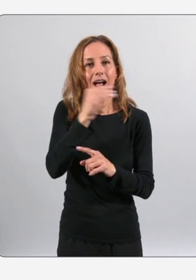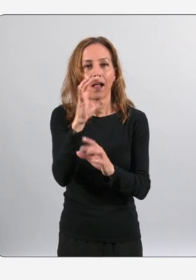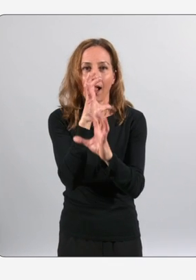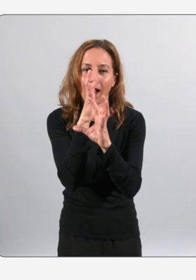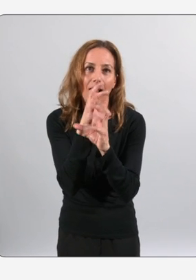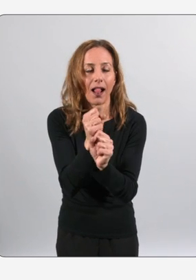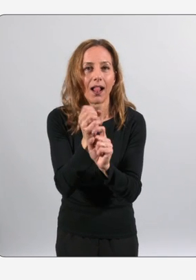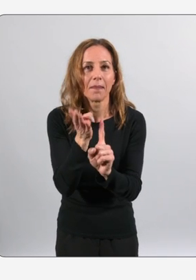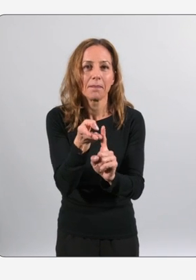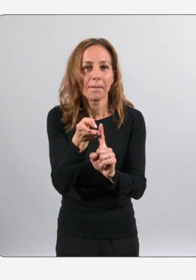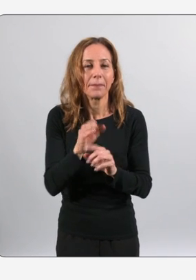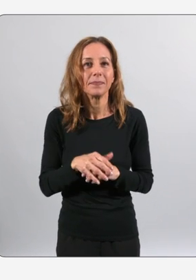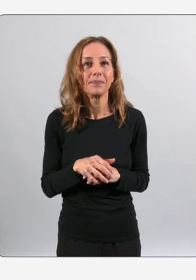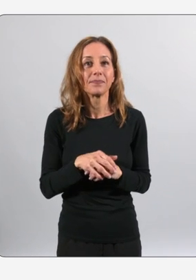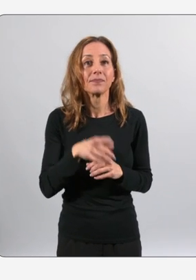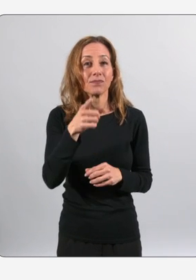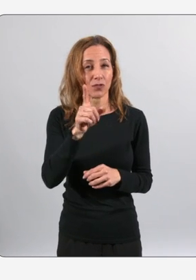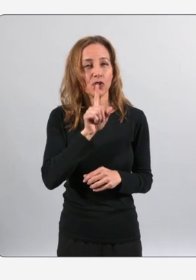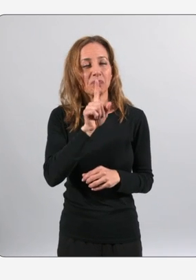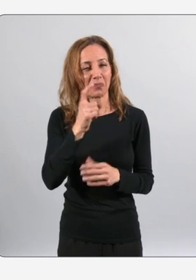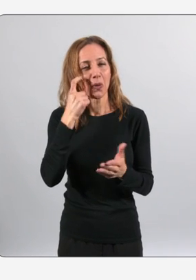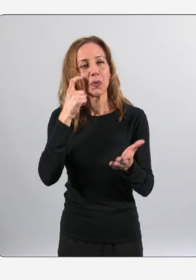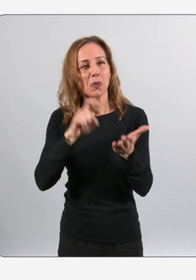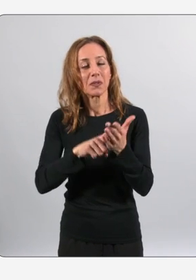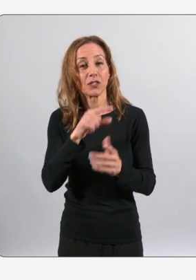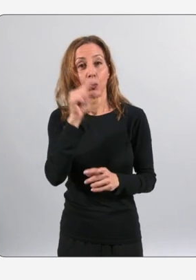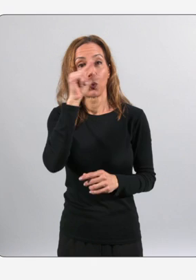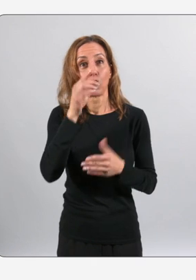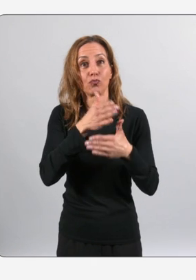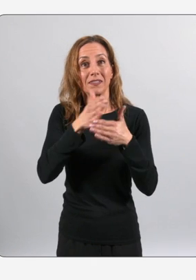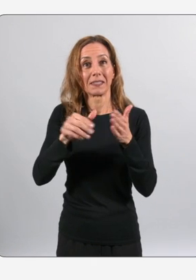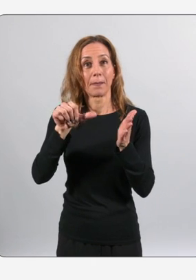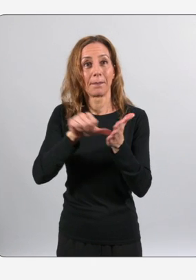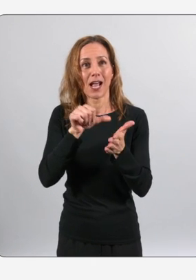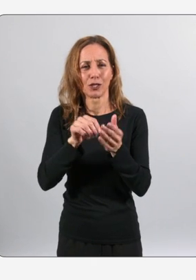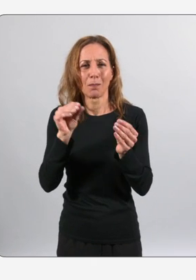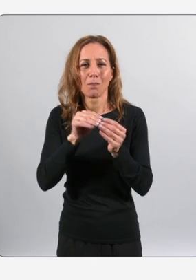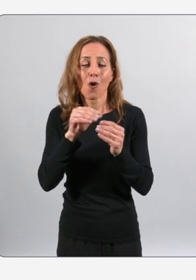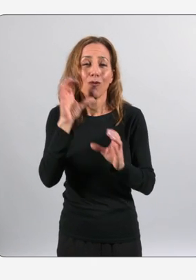You've surely noticed that the Google results page is just more browsable and immersive these days,